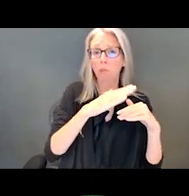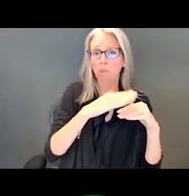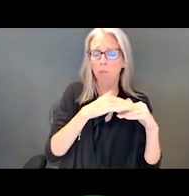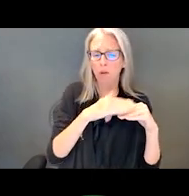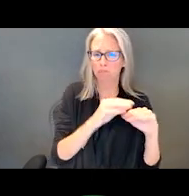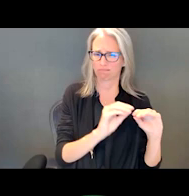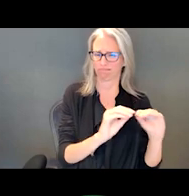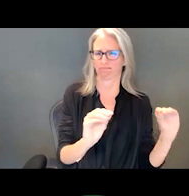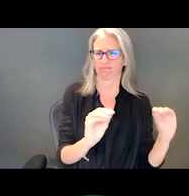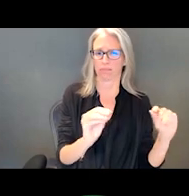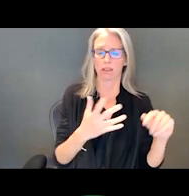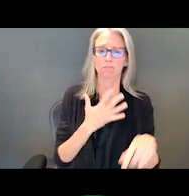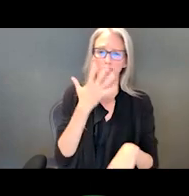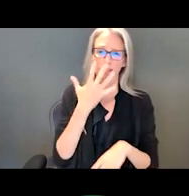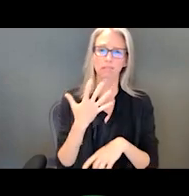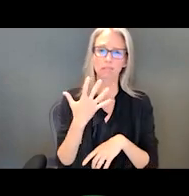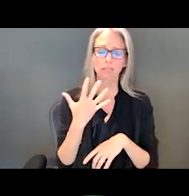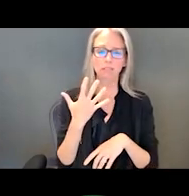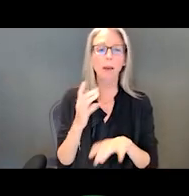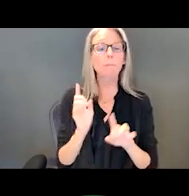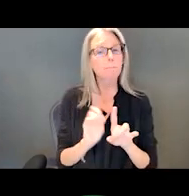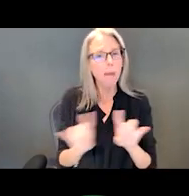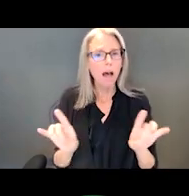decisions about budgets and work prioritization.